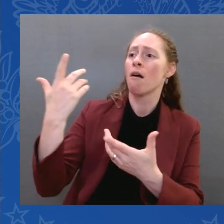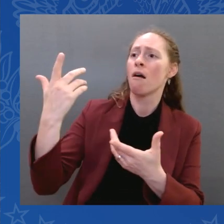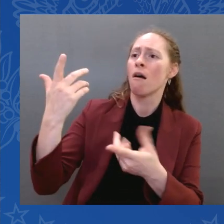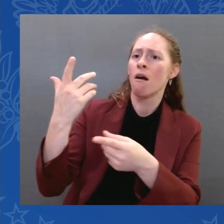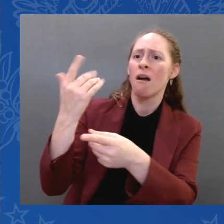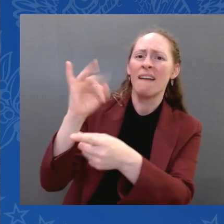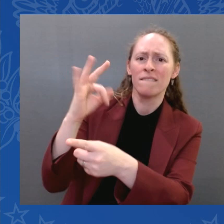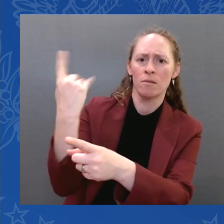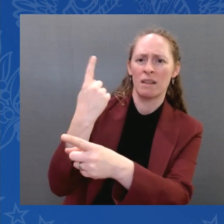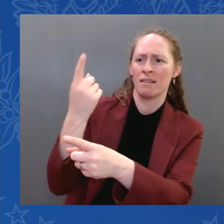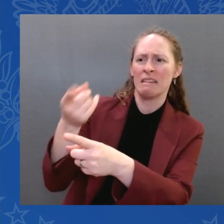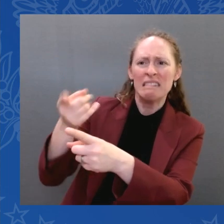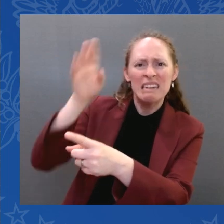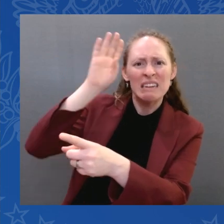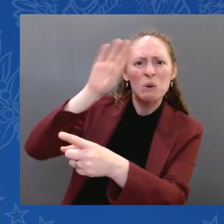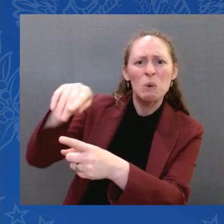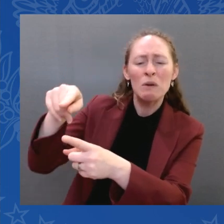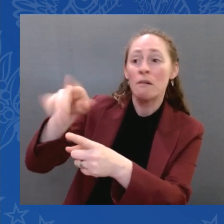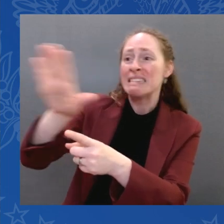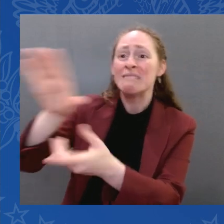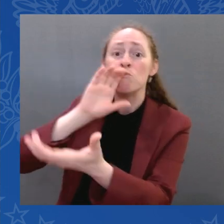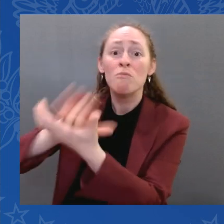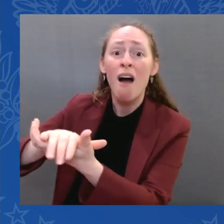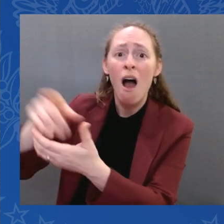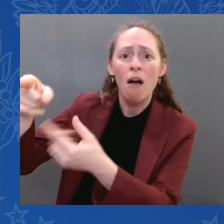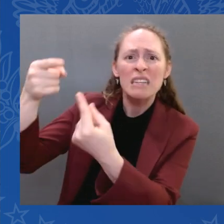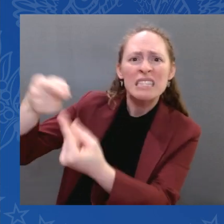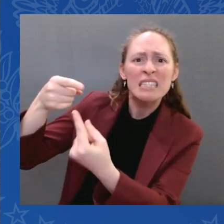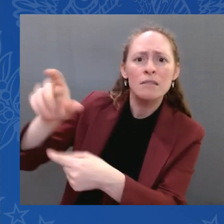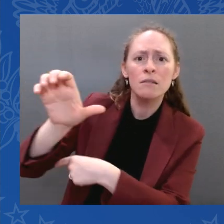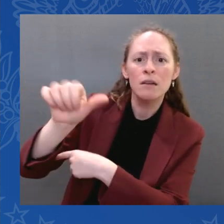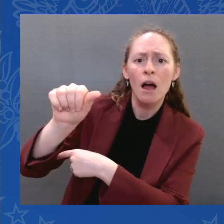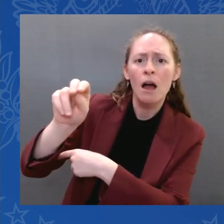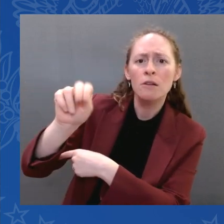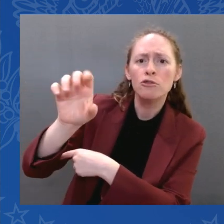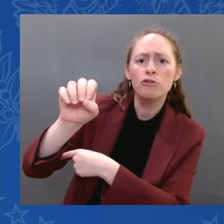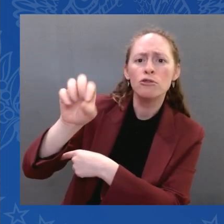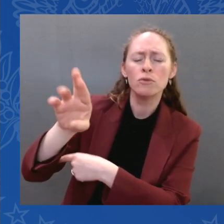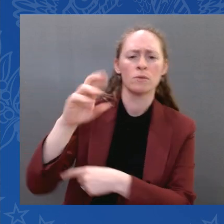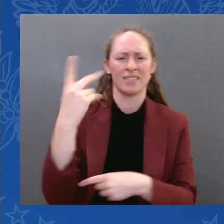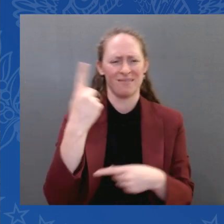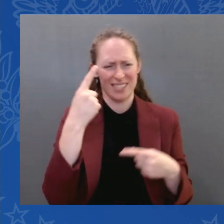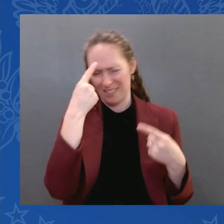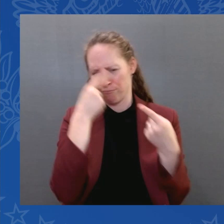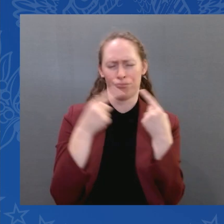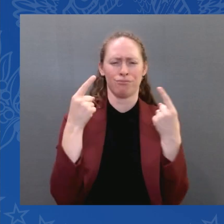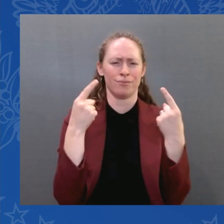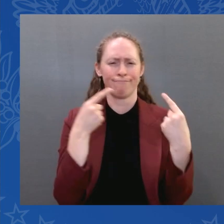when you know they have a son or daughter that has a problem. It's hard when you get to know people